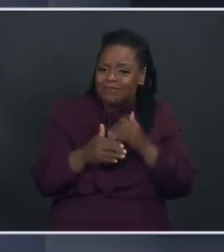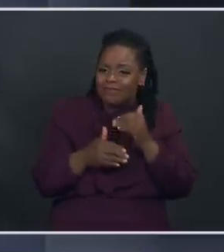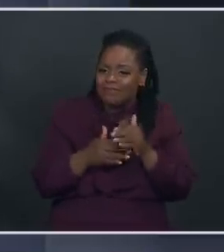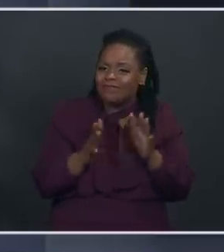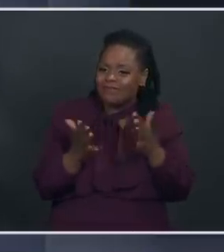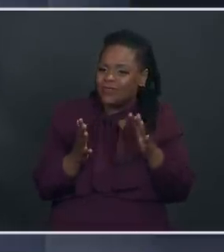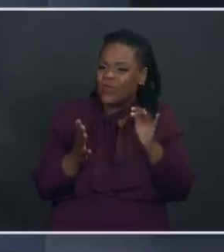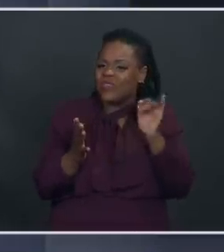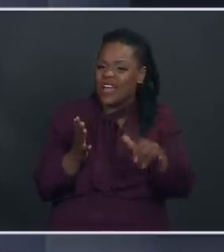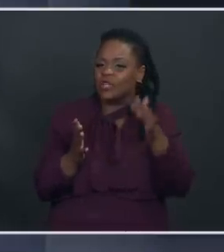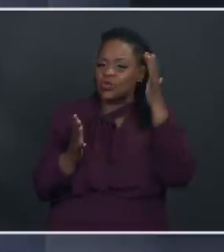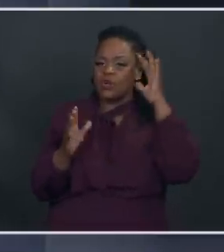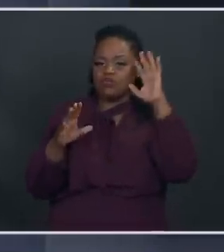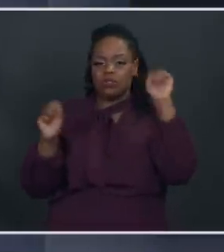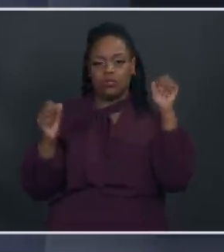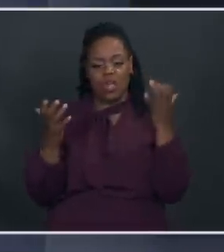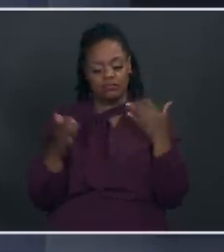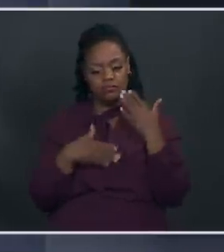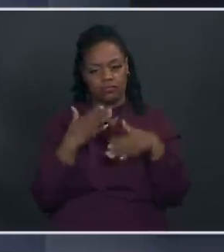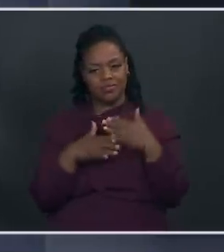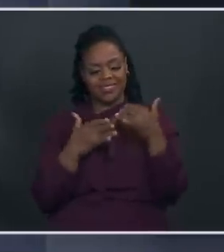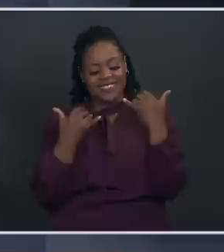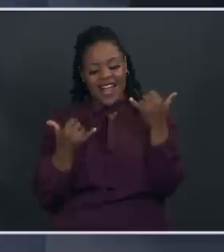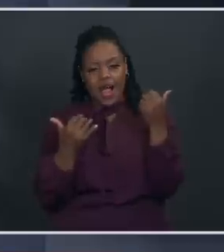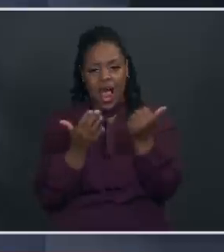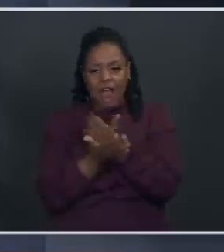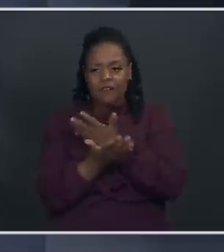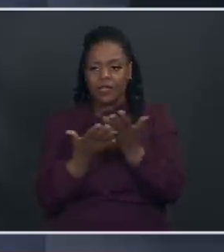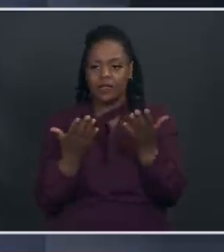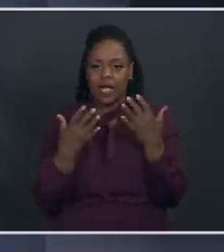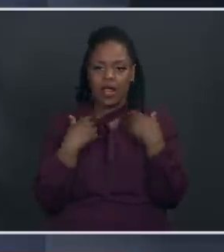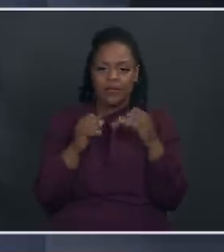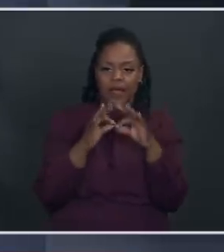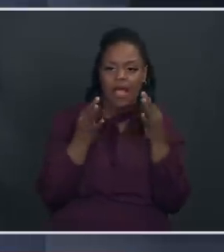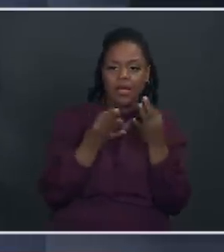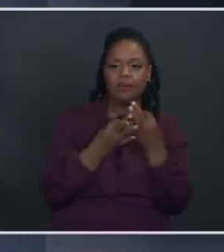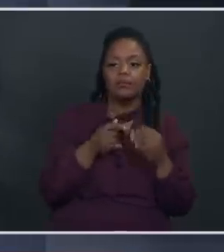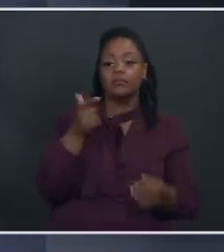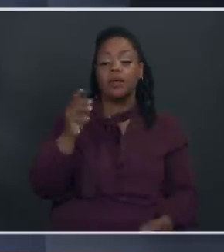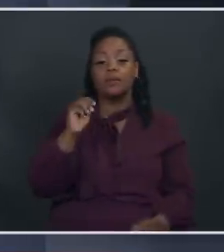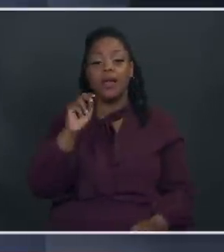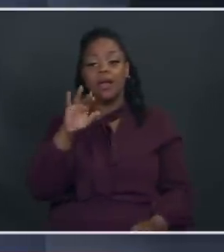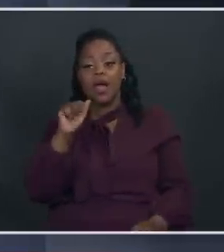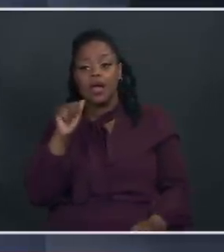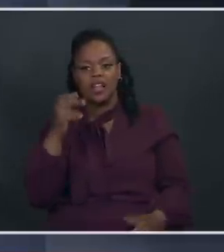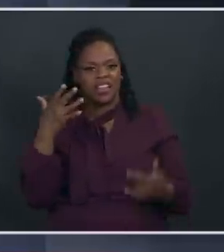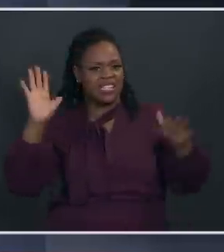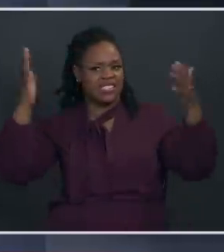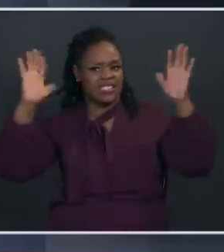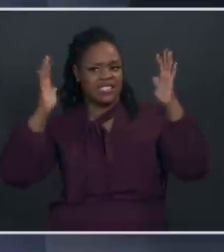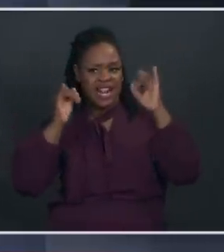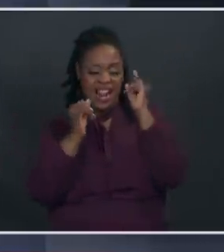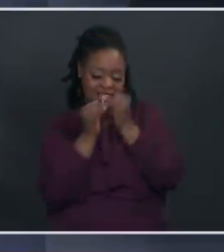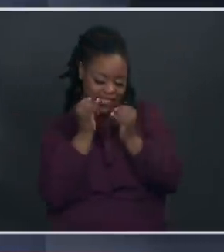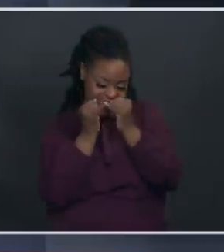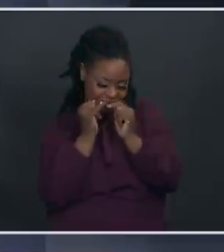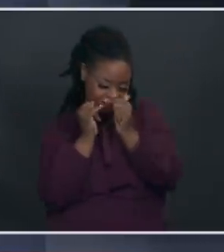to get immediate relief to families. All right, I'm going to go Nadia, and then we'll be totally done because everybody has to go. Okay, go ahead. The Press: Thank you, Jen. Good to see you on a different podium.